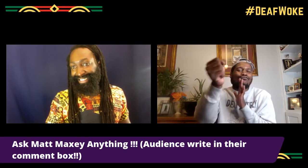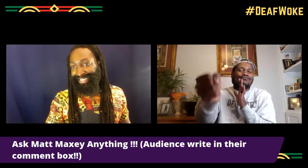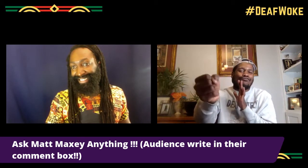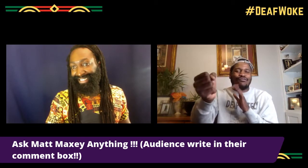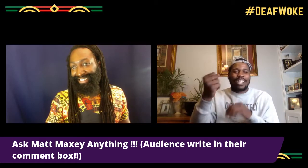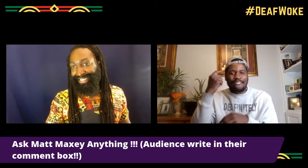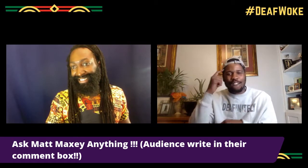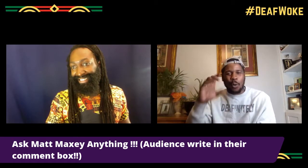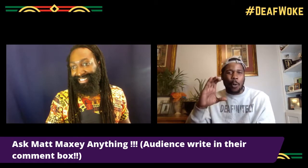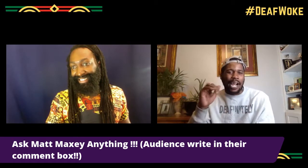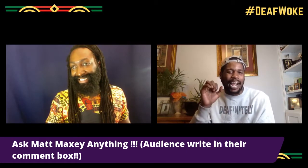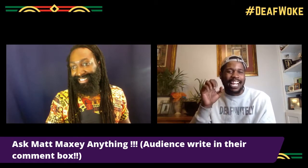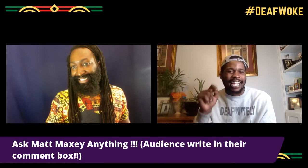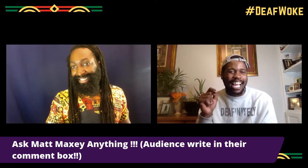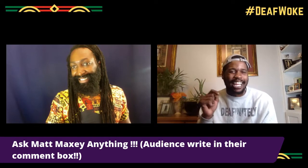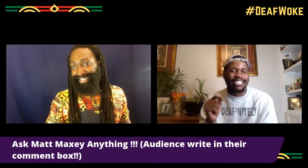who'd be a good role.